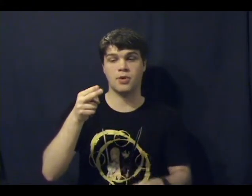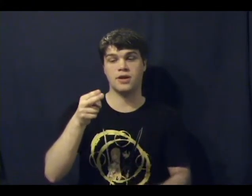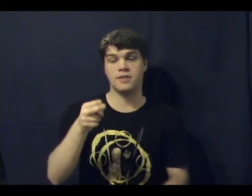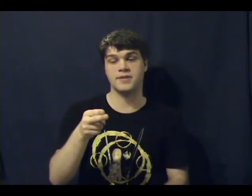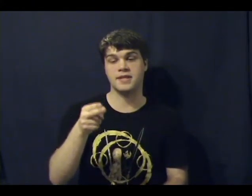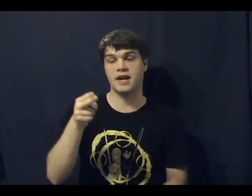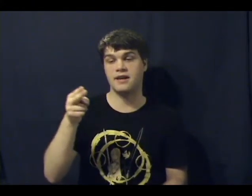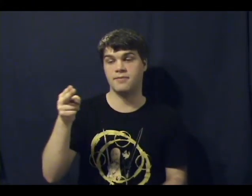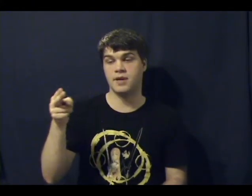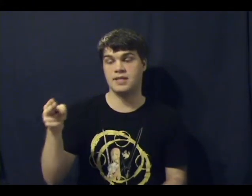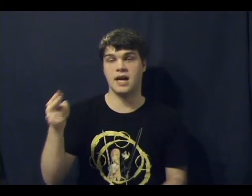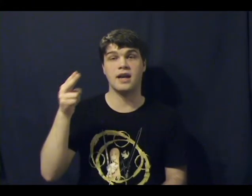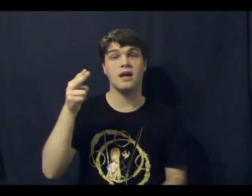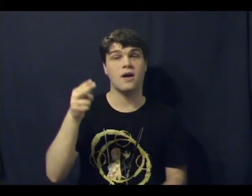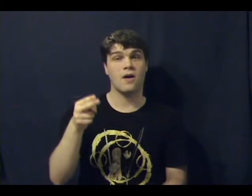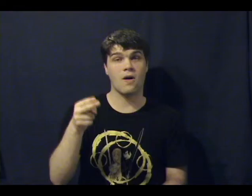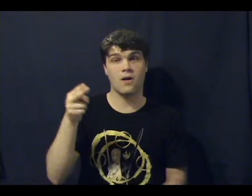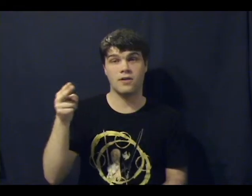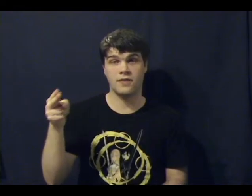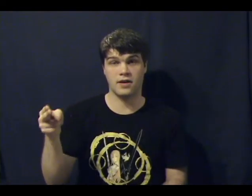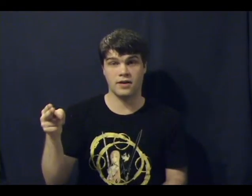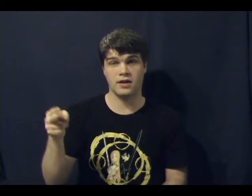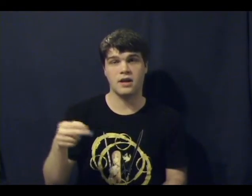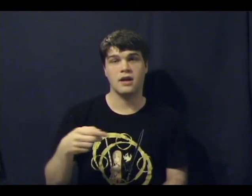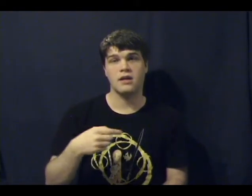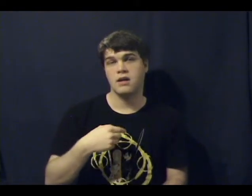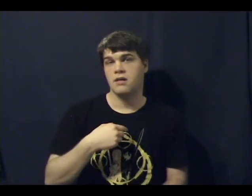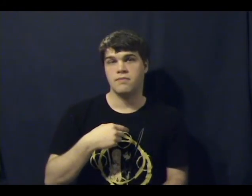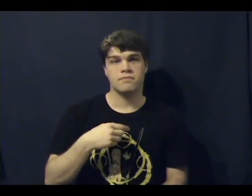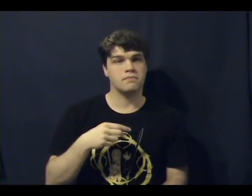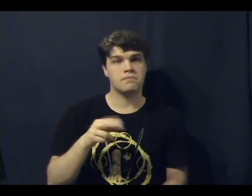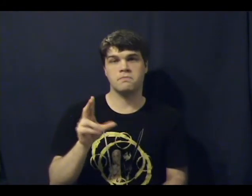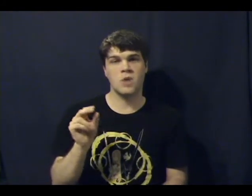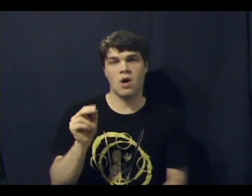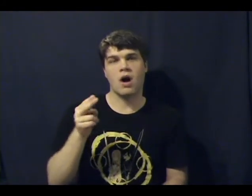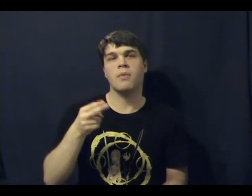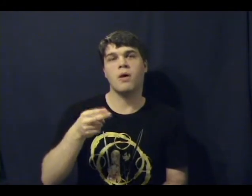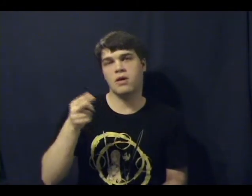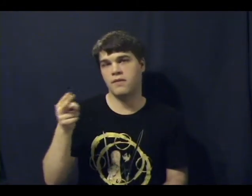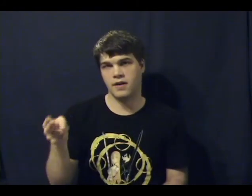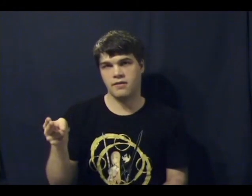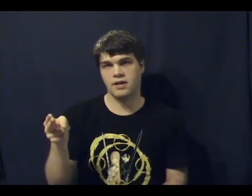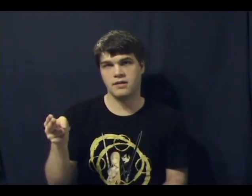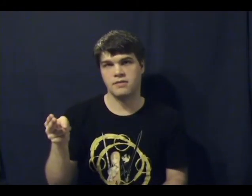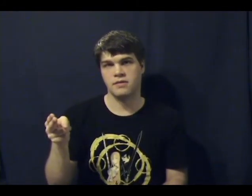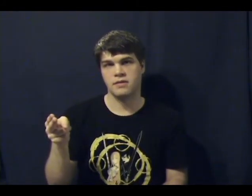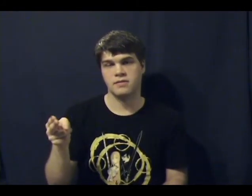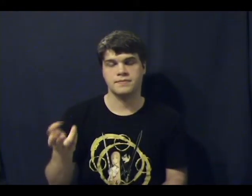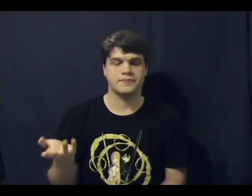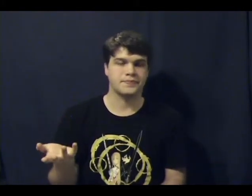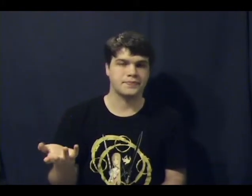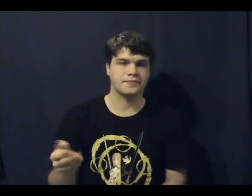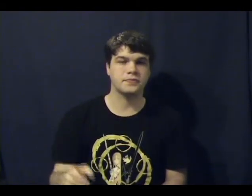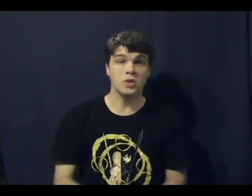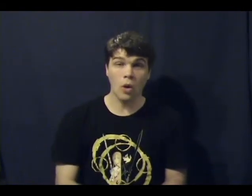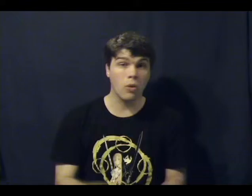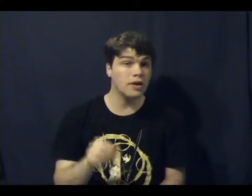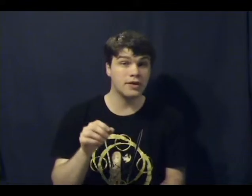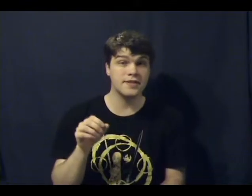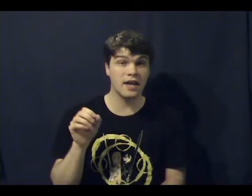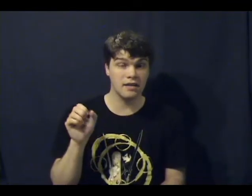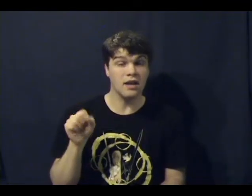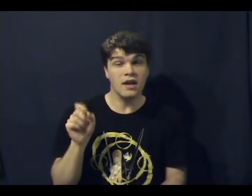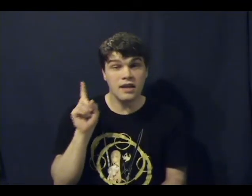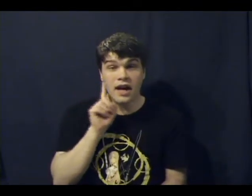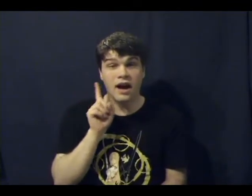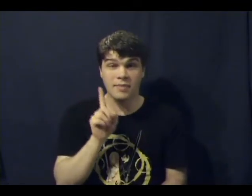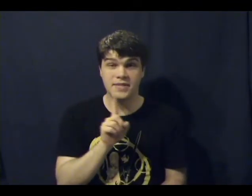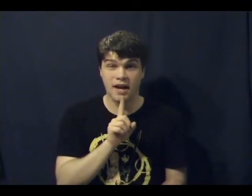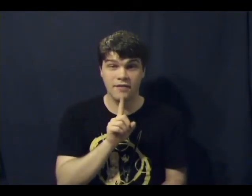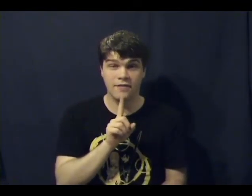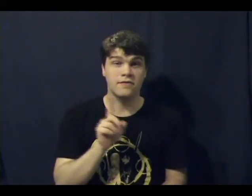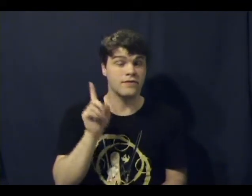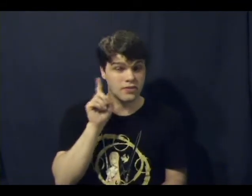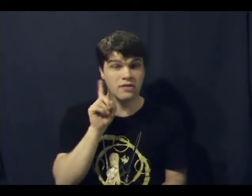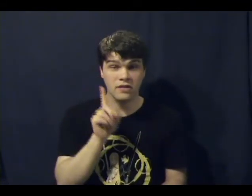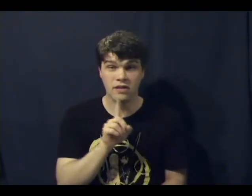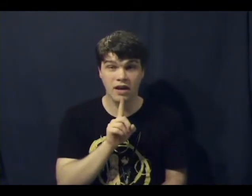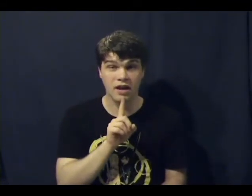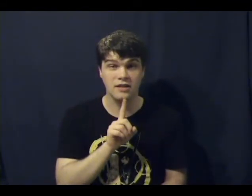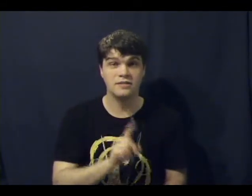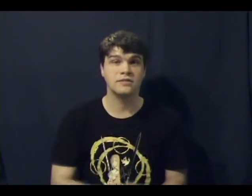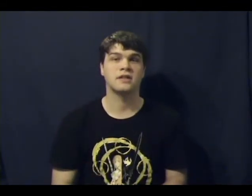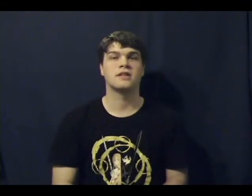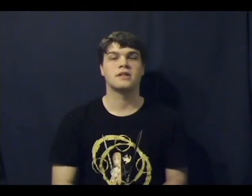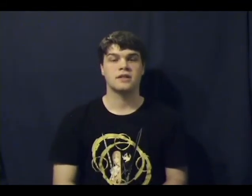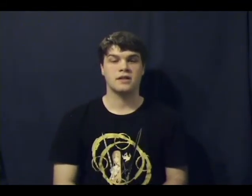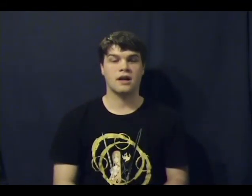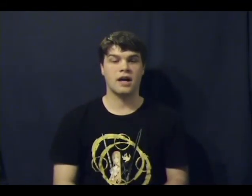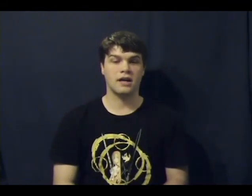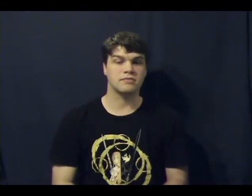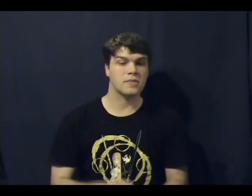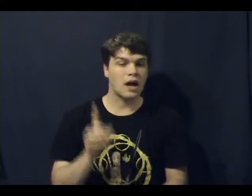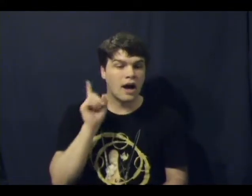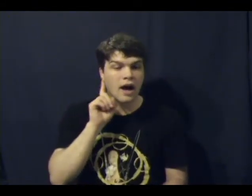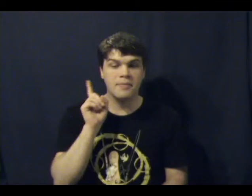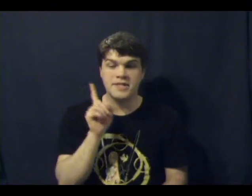and putting them side by side, hard of hearing. No, I'm hard of hearing. Or you could say, yeah I'm deaf. [I'm deaf.] Yeah.